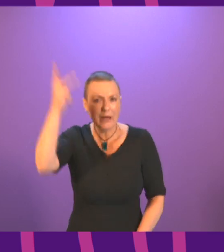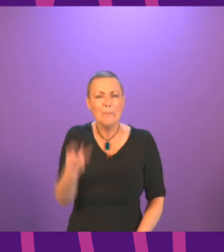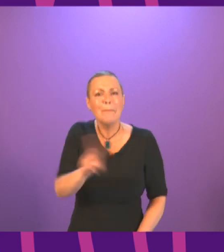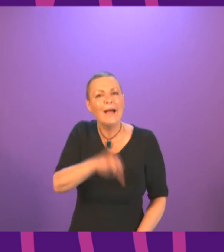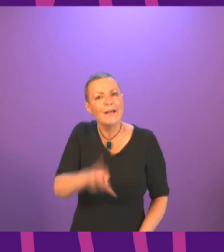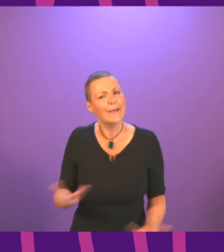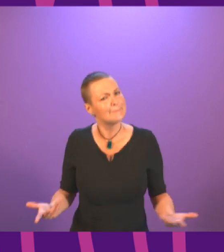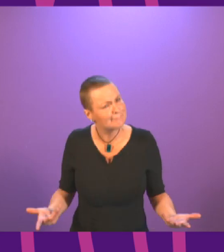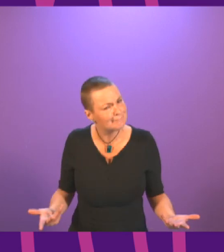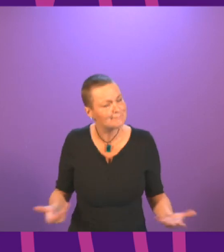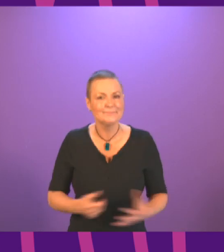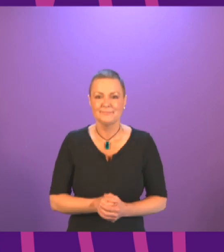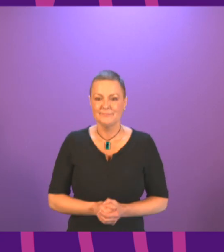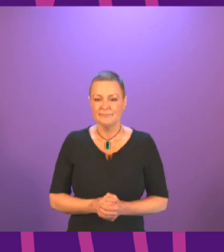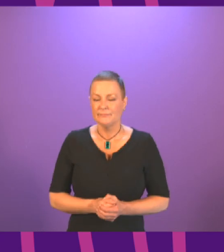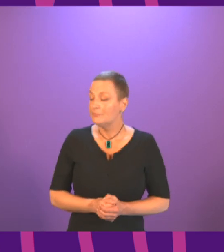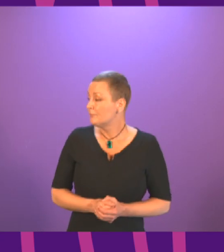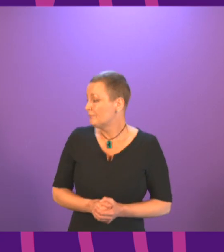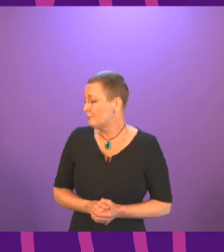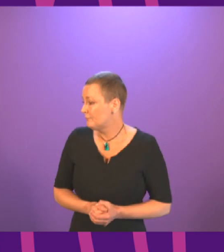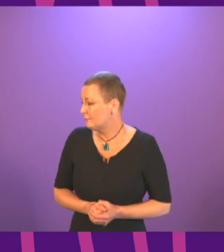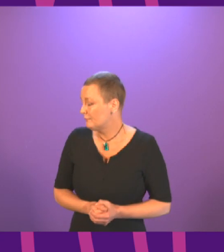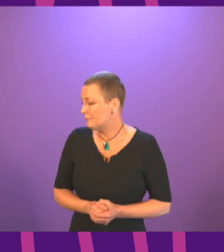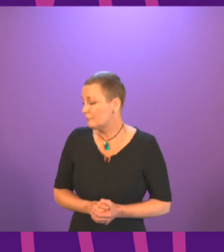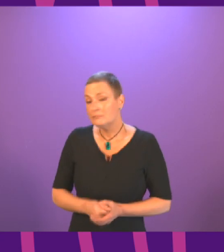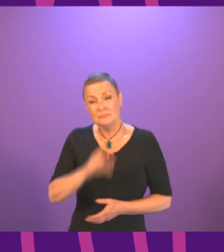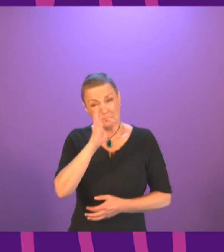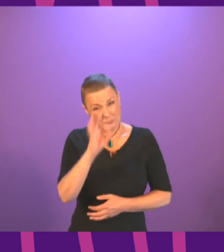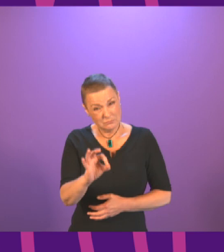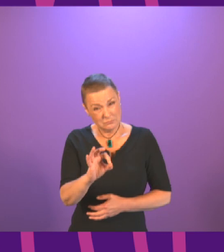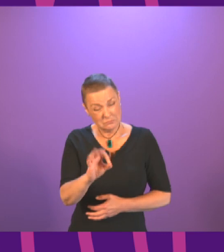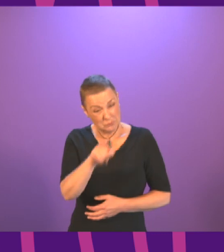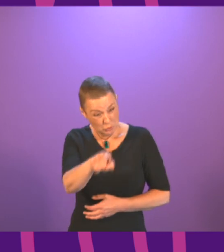Mike Rumbles (North East Scotland) (LD): Does the First Minister understand that threatening